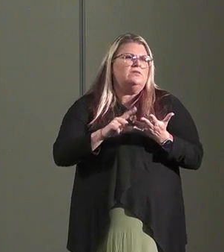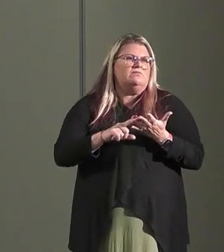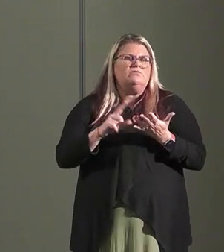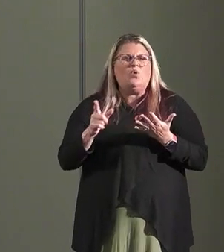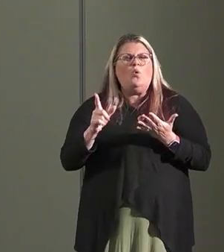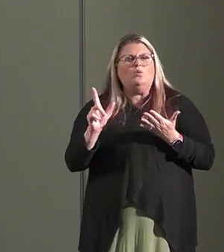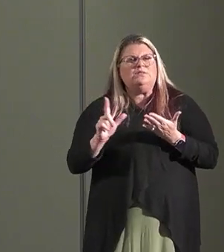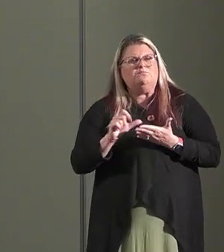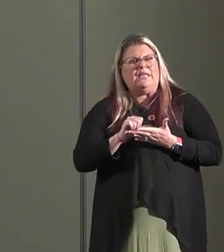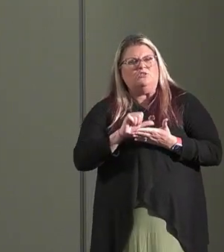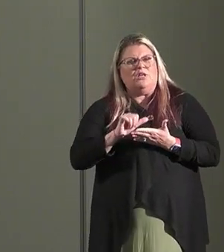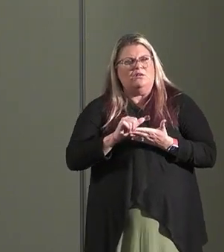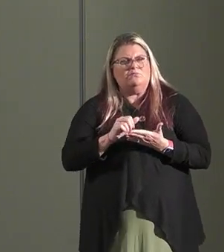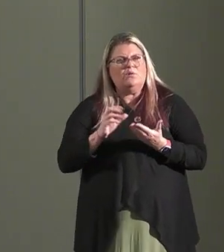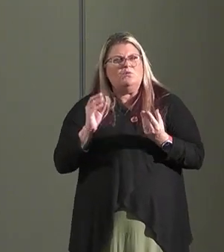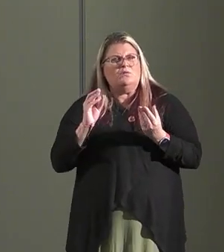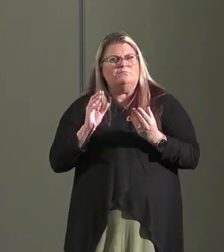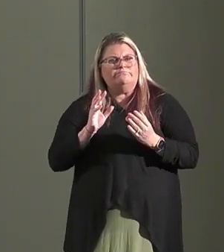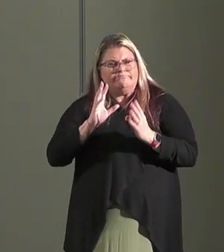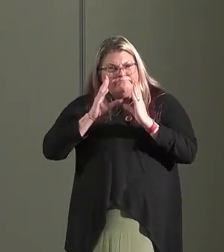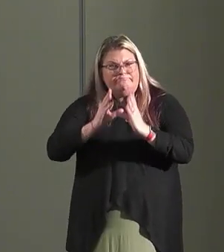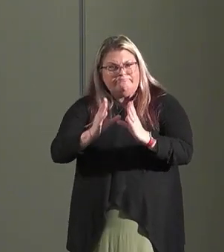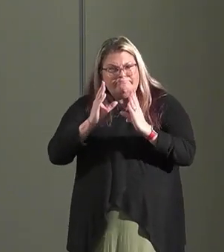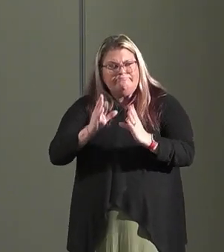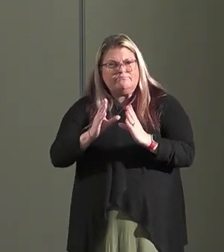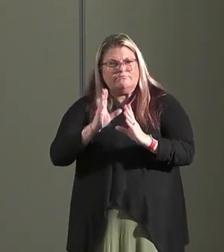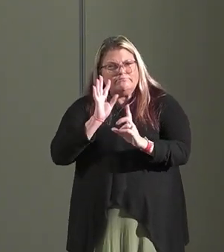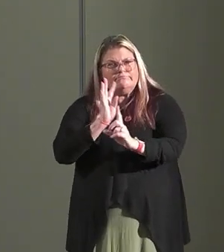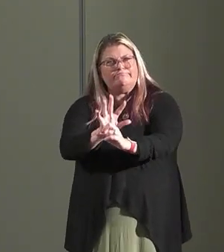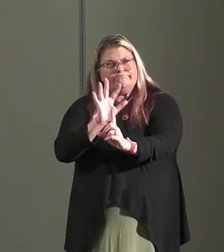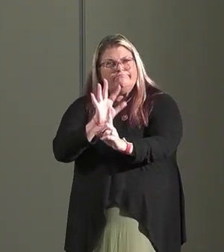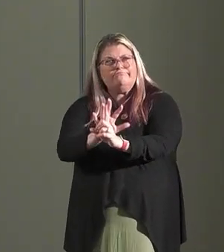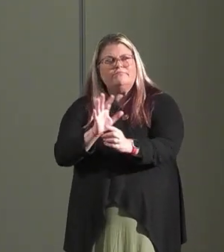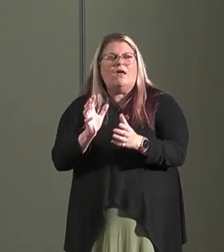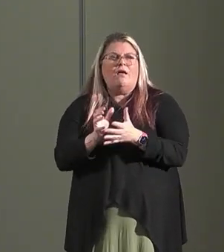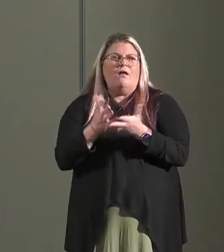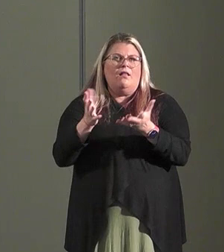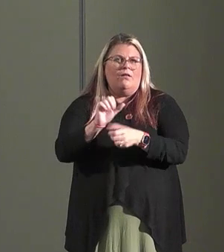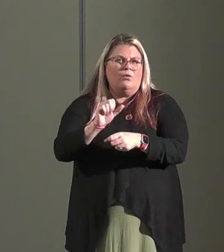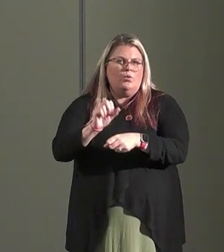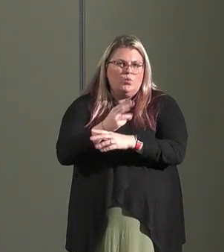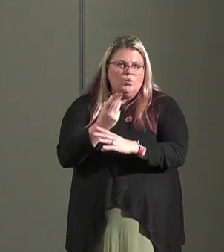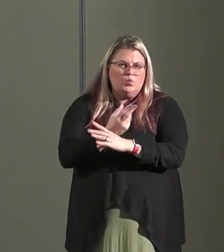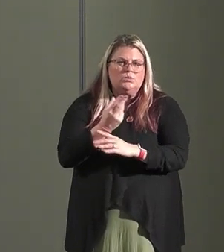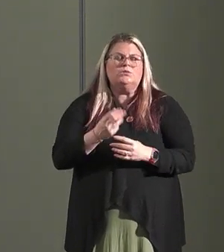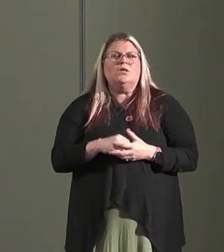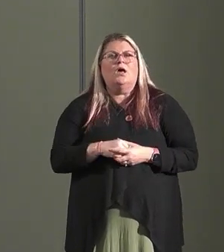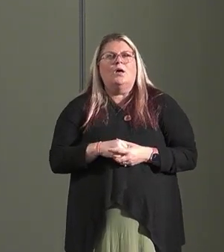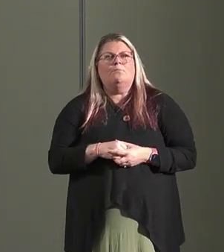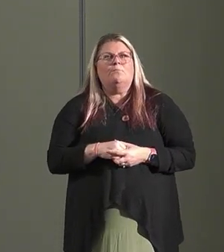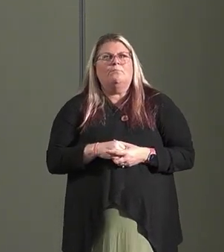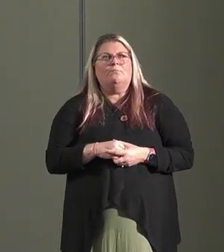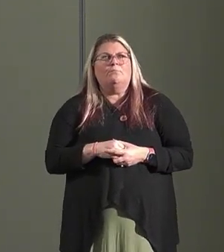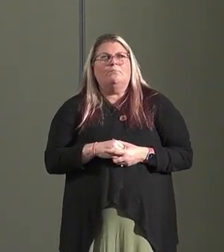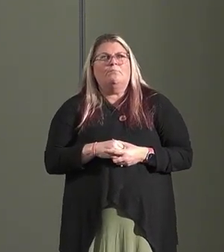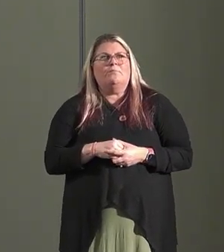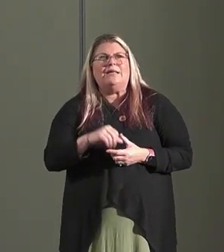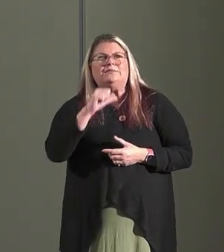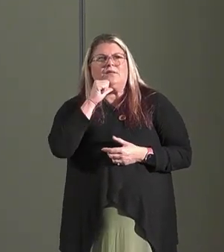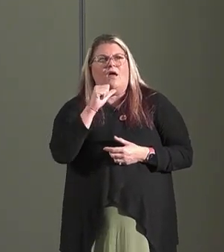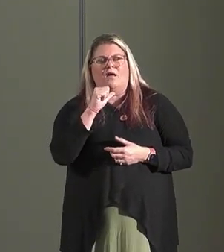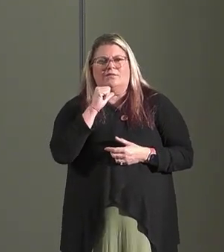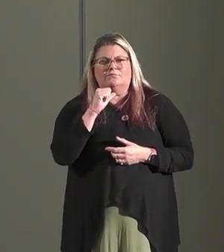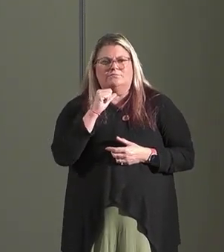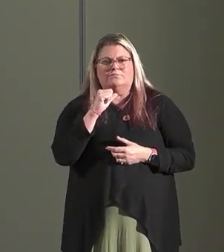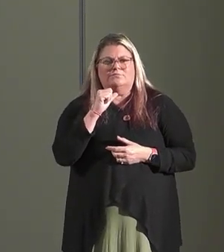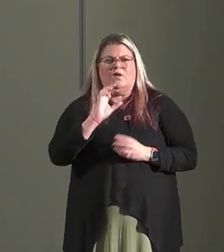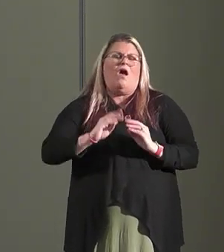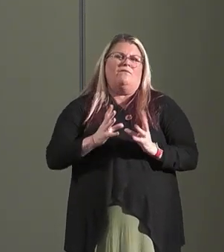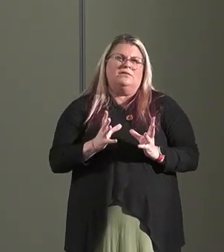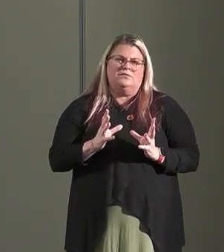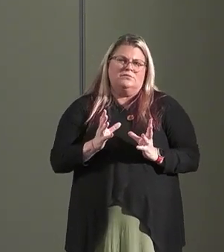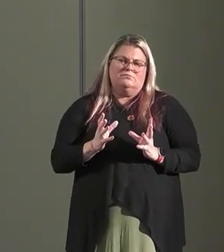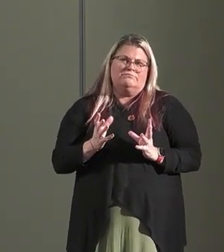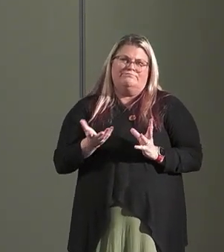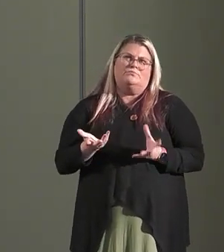That are -- we get a lot of attention and focus. So it is not expected those would be -- those